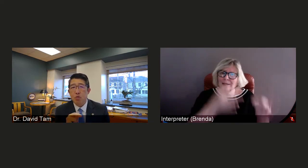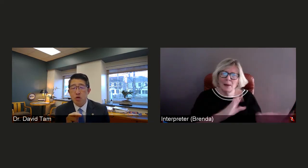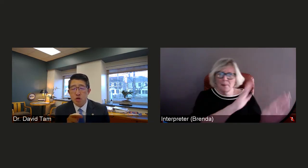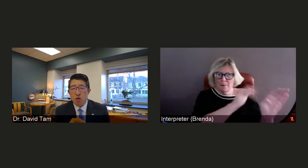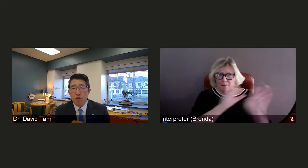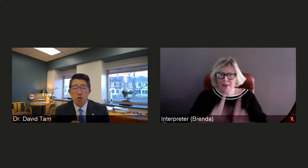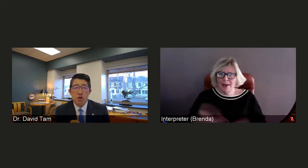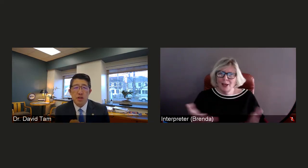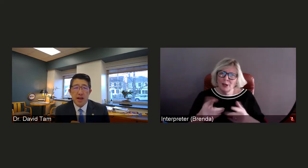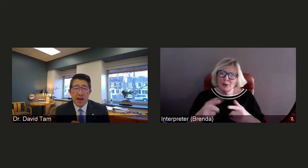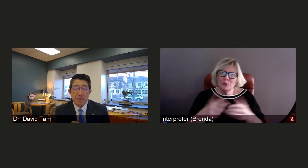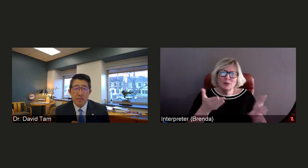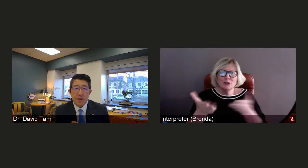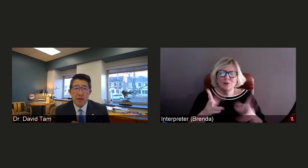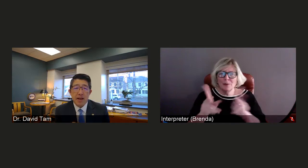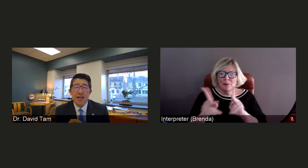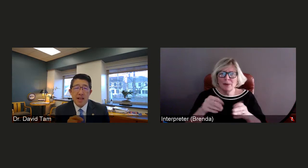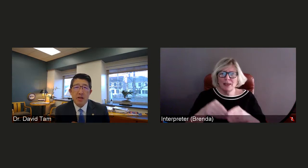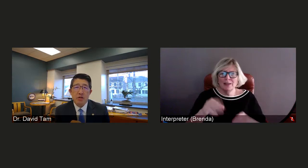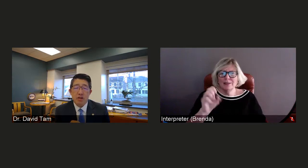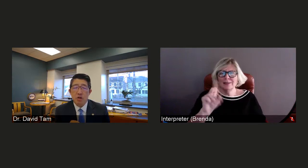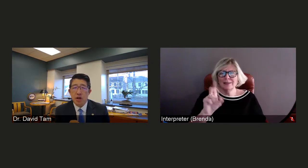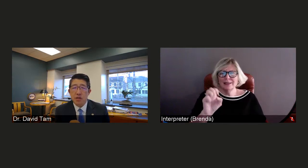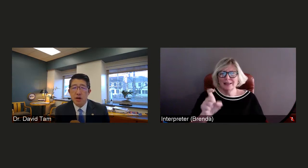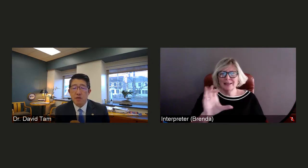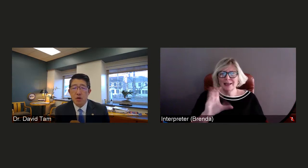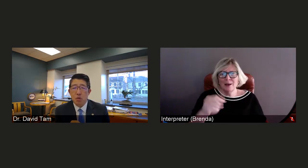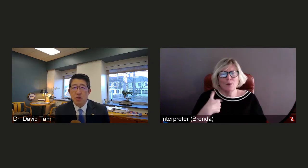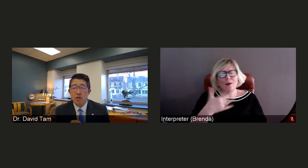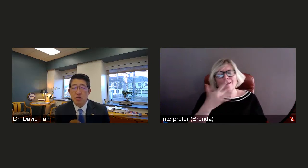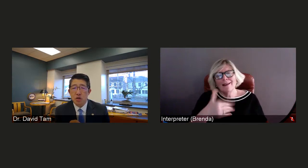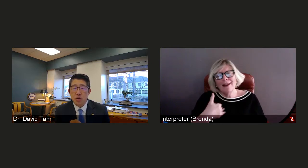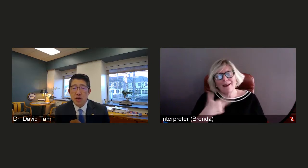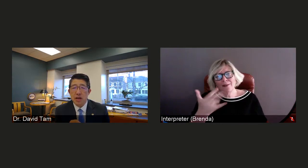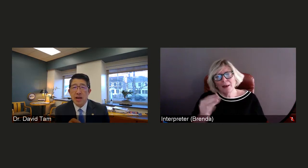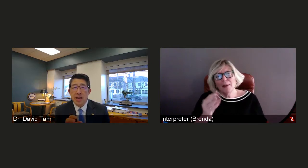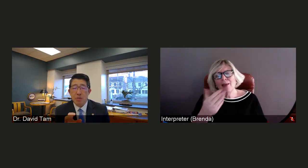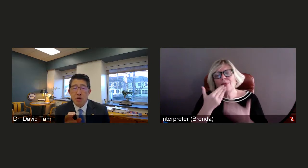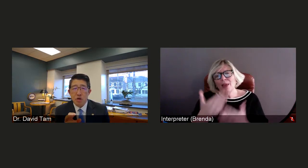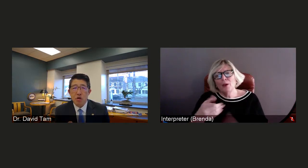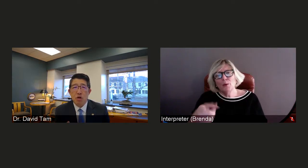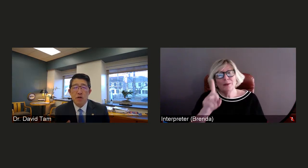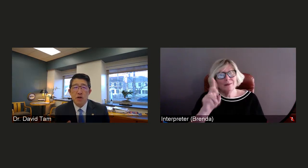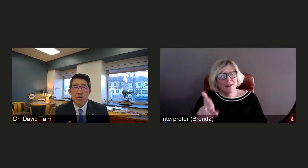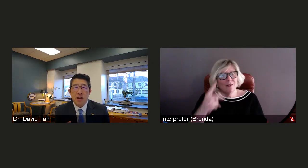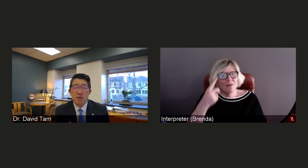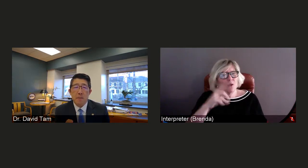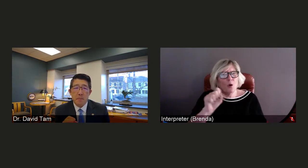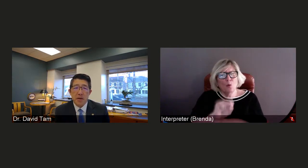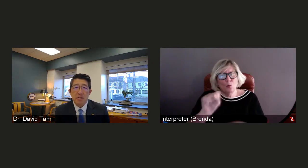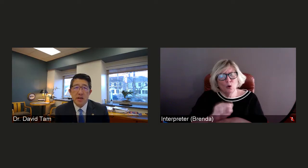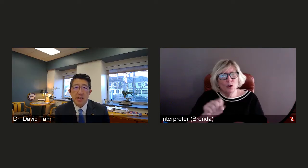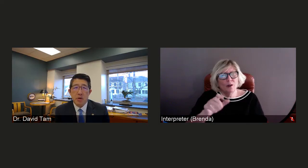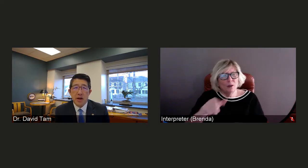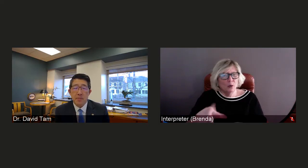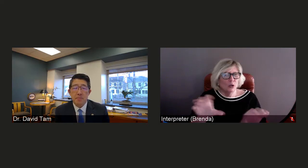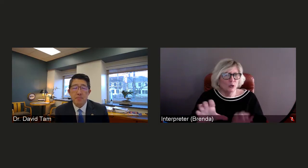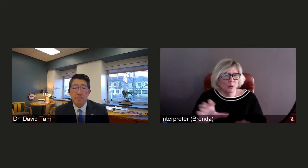and we're so fortunate to have him. And thank you, Dr. Chasanov for the work that you're doing and I'm gonna turn it over to you now, Bill, take it away.